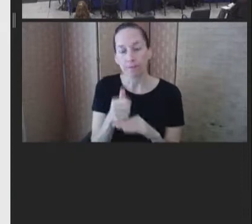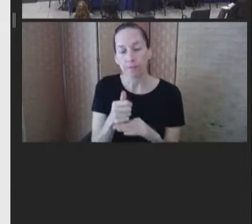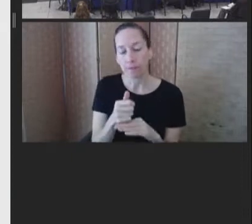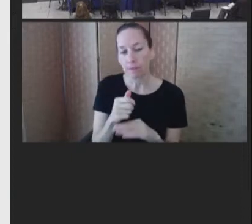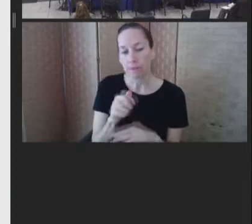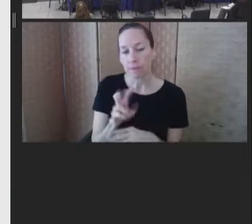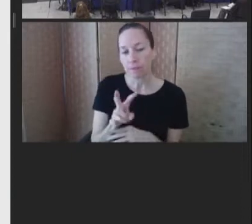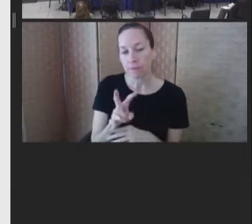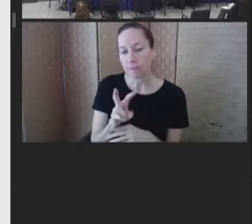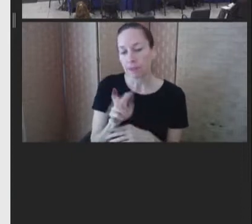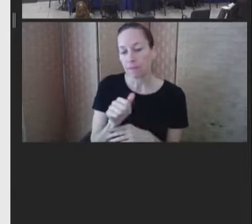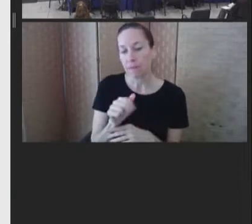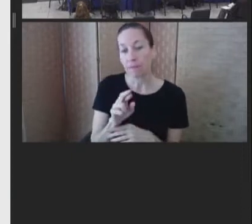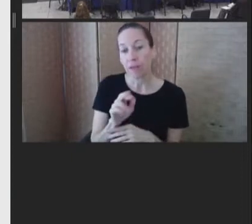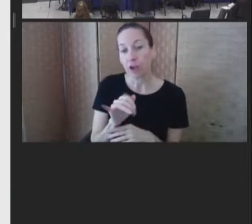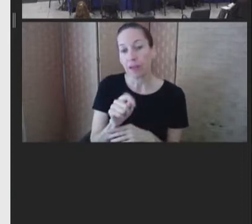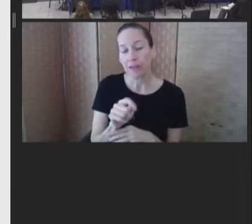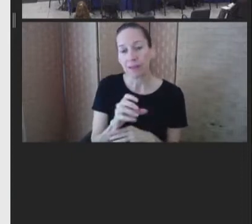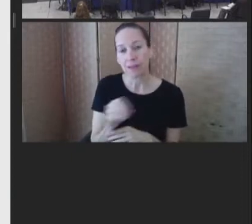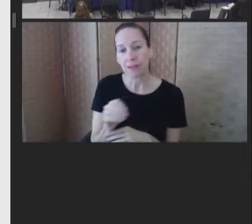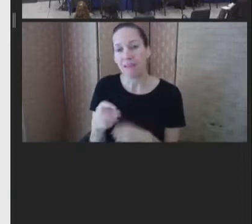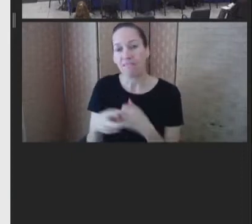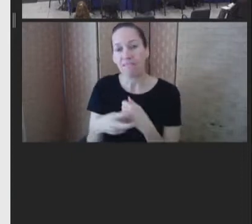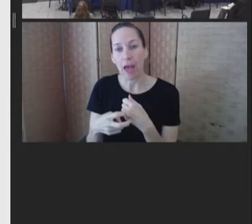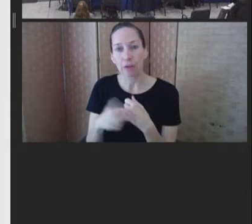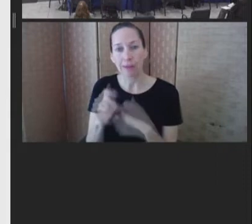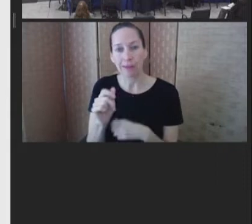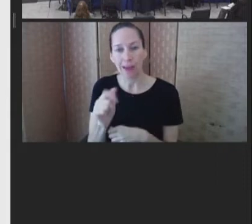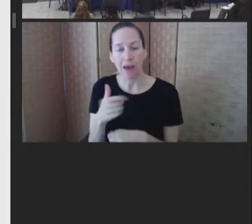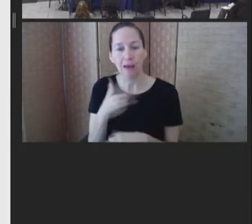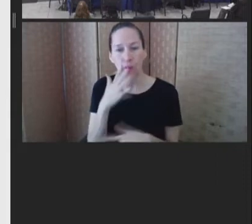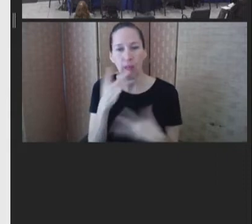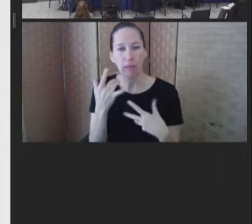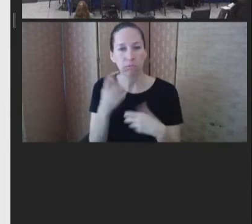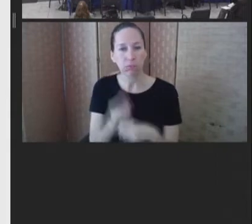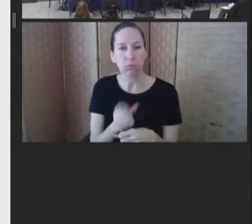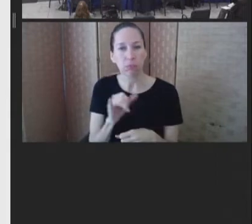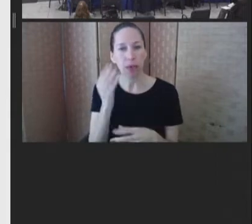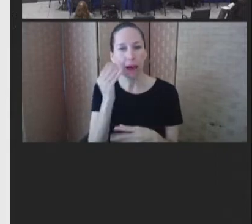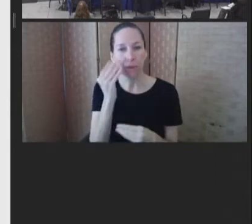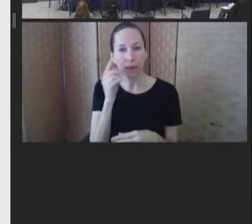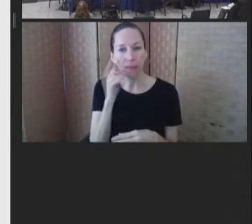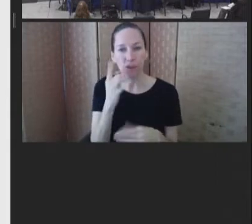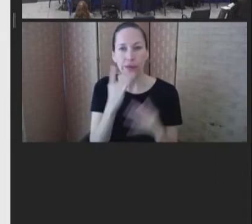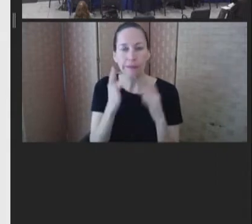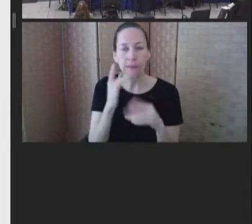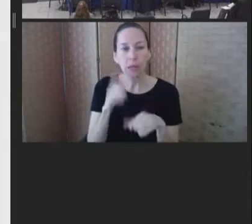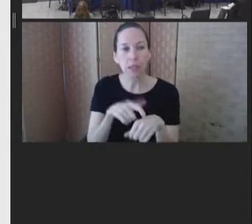So, I will show this very briefly for the sake of time. Next slide. So, you see the lower landscape